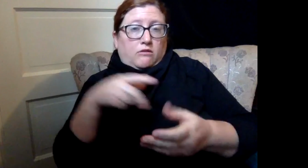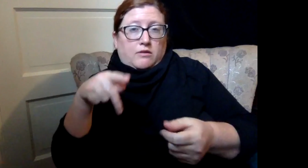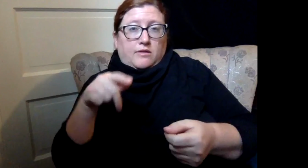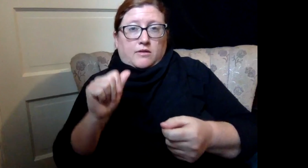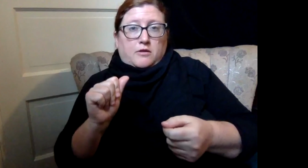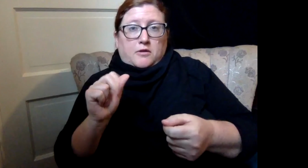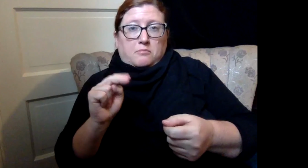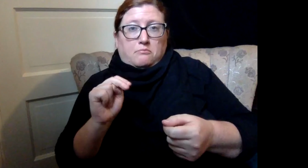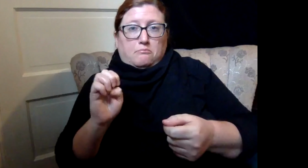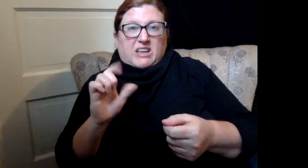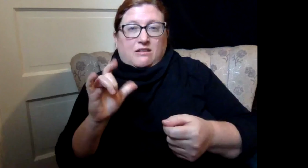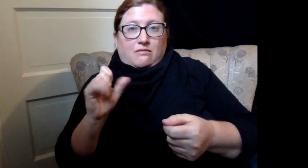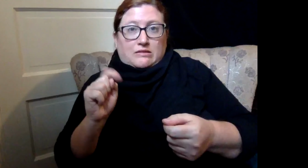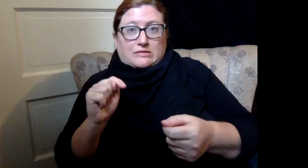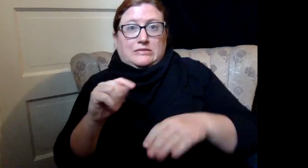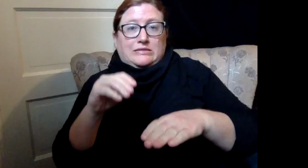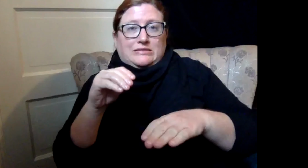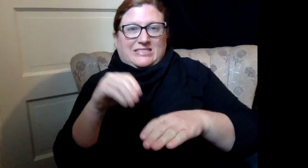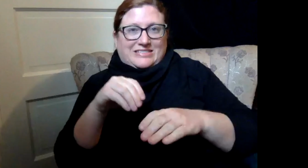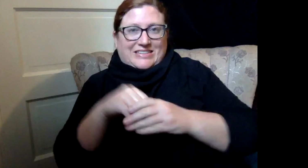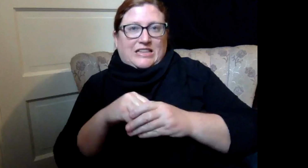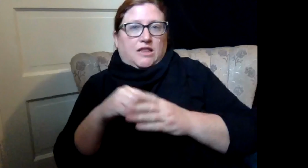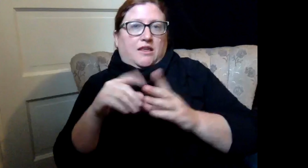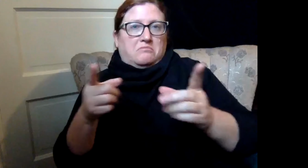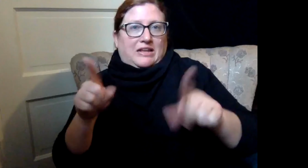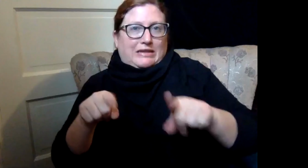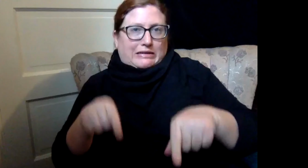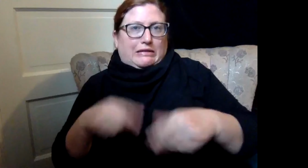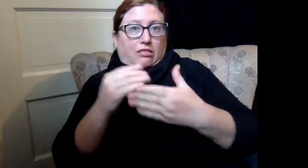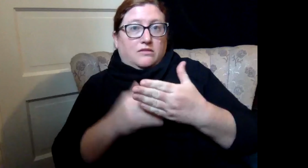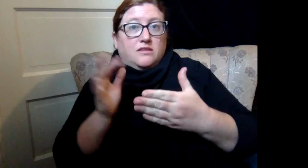»> All right, folks. We have 138 attendees and it is